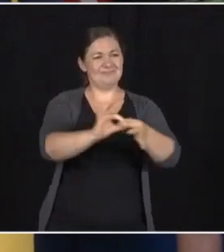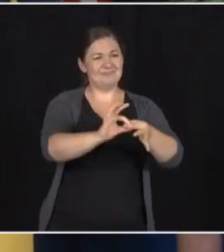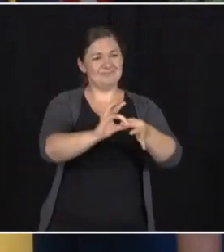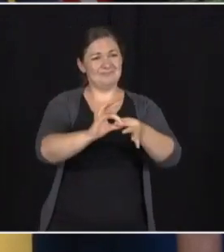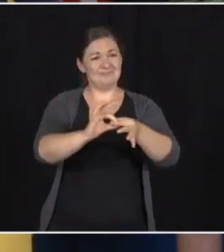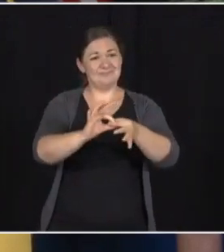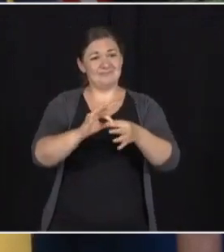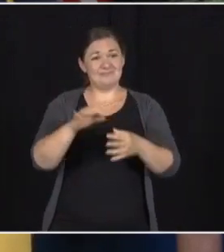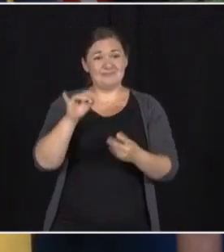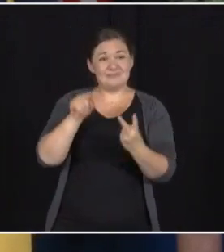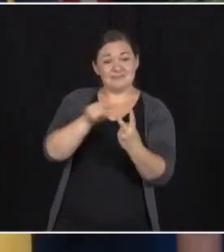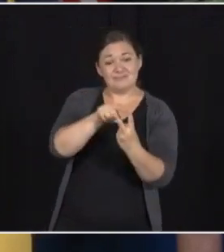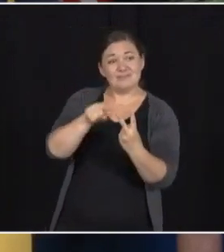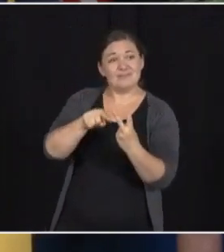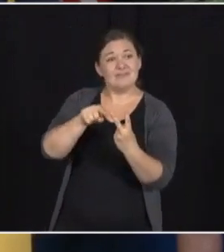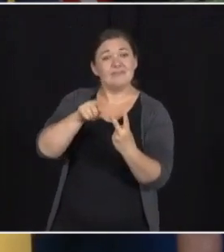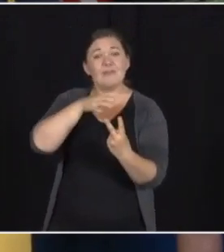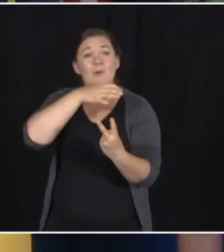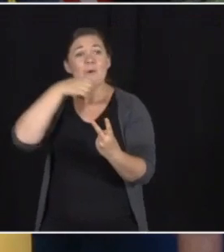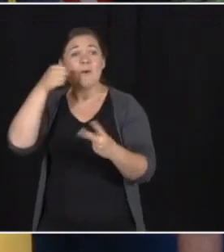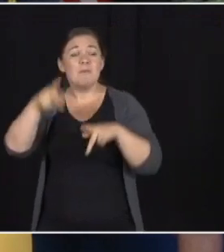been cooperating.